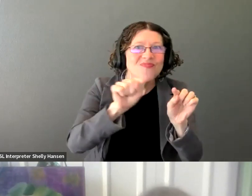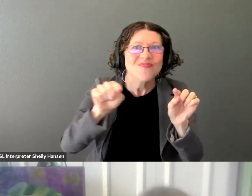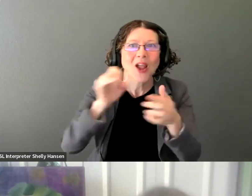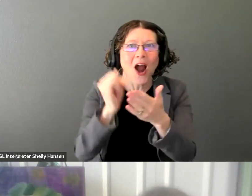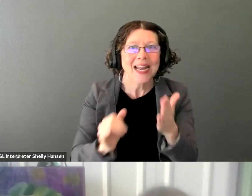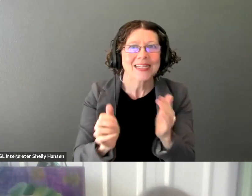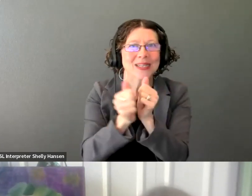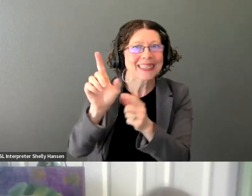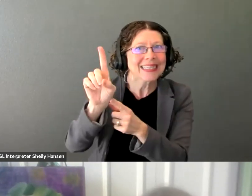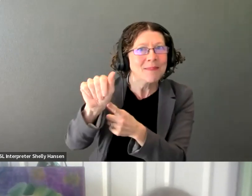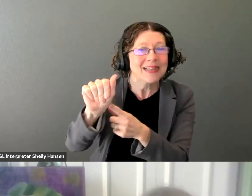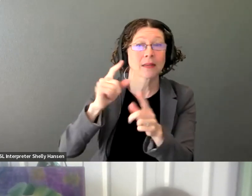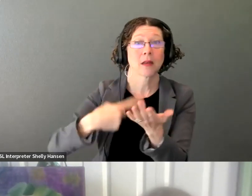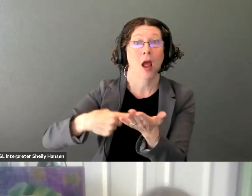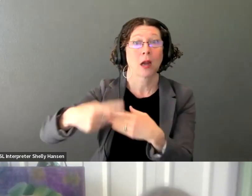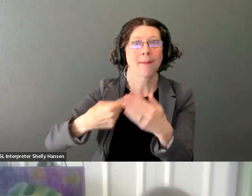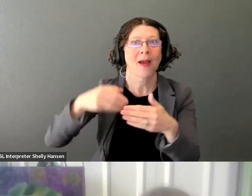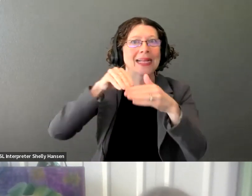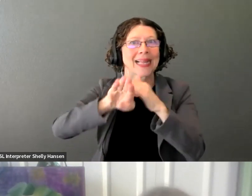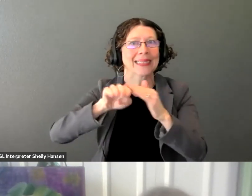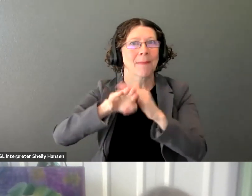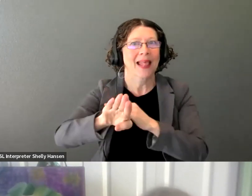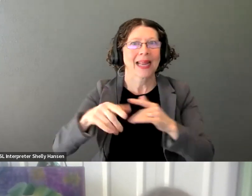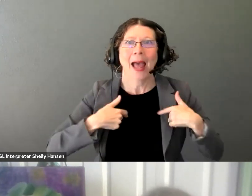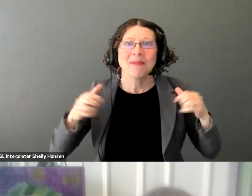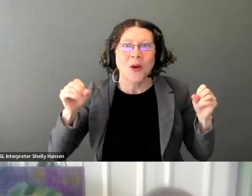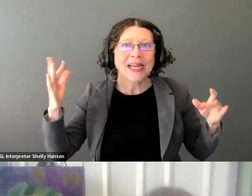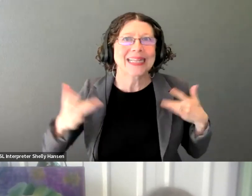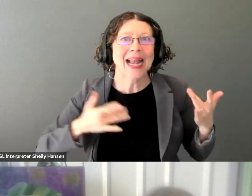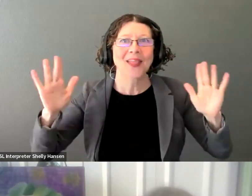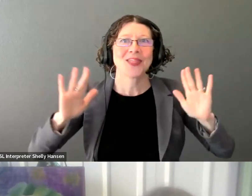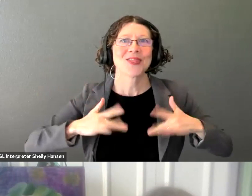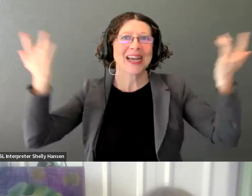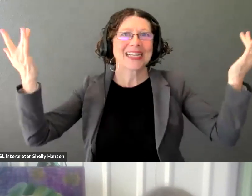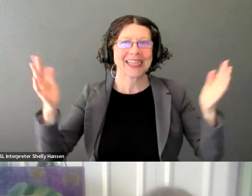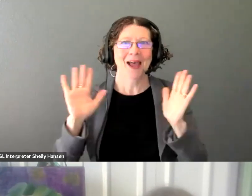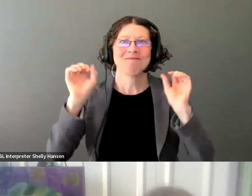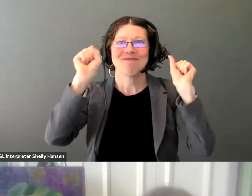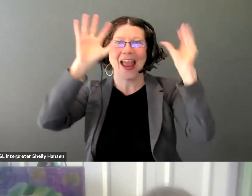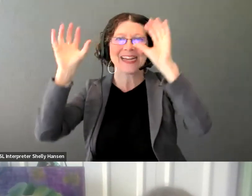about accessibility. I am so excited and thrilled to have amazing artists join us.